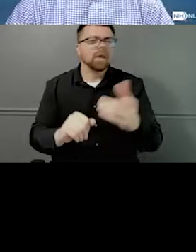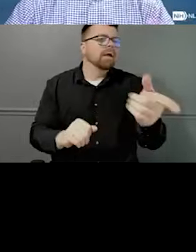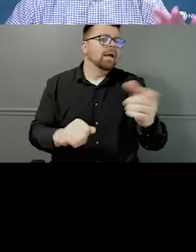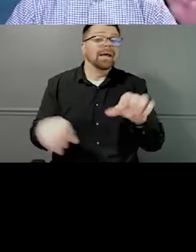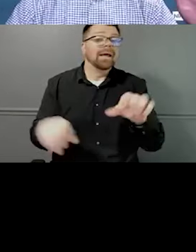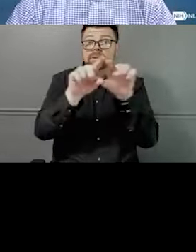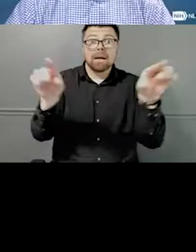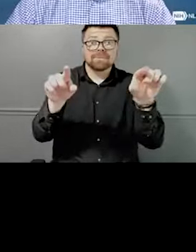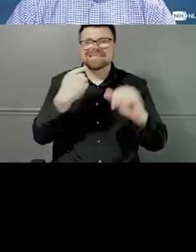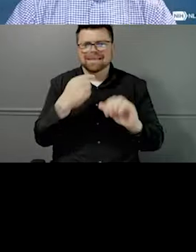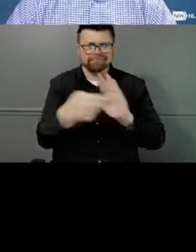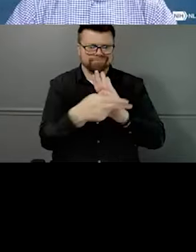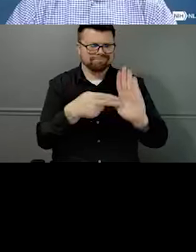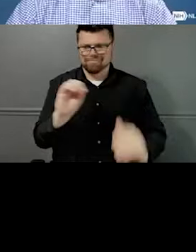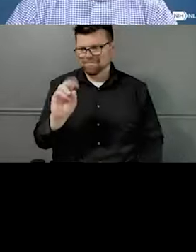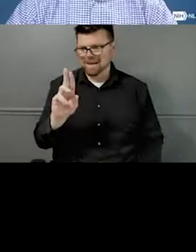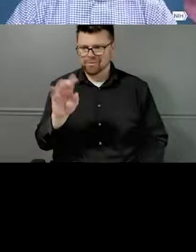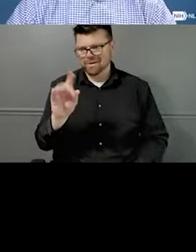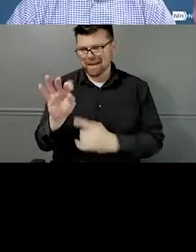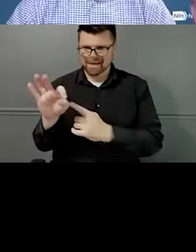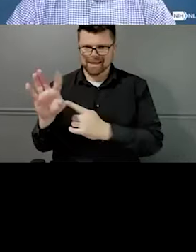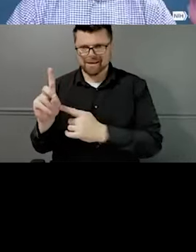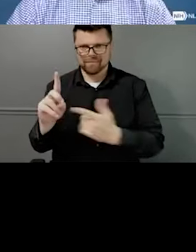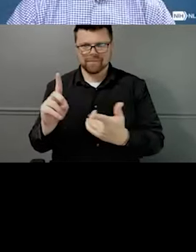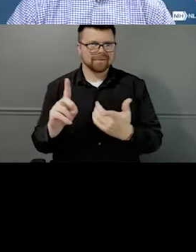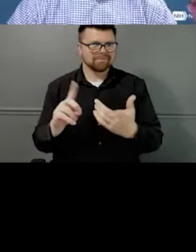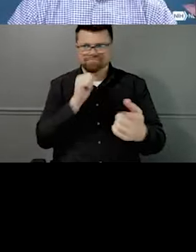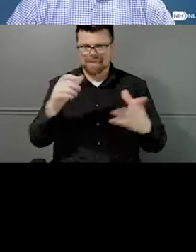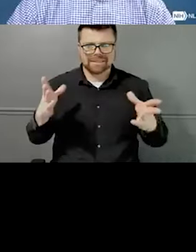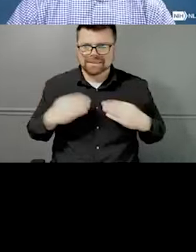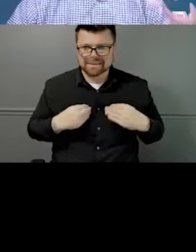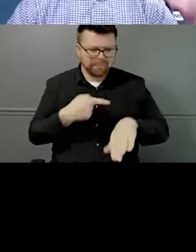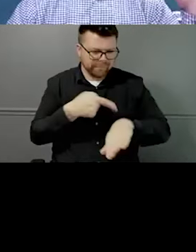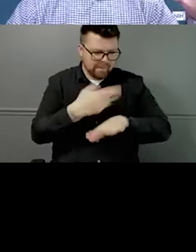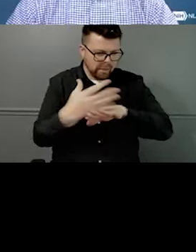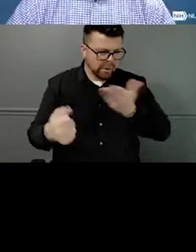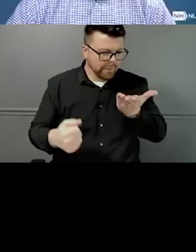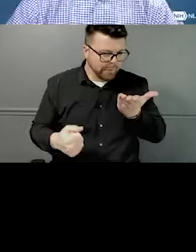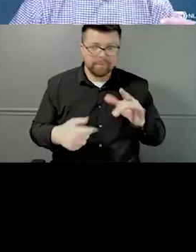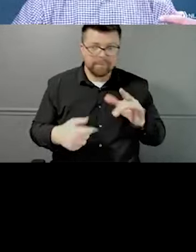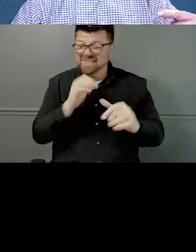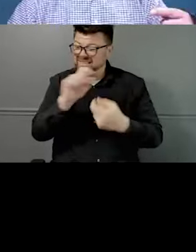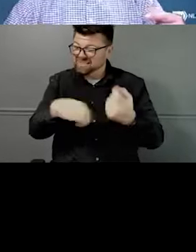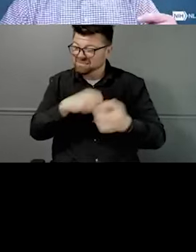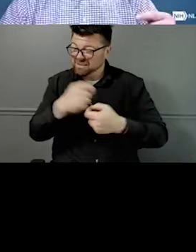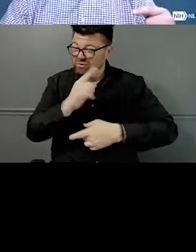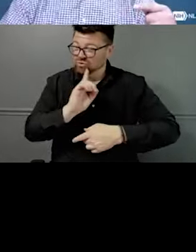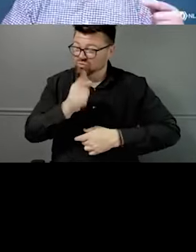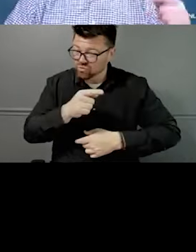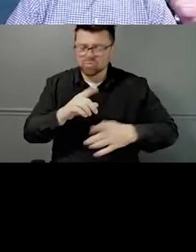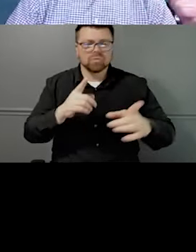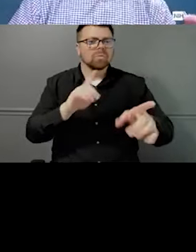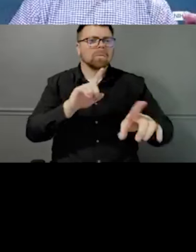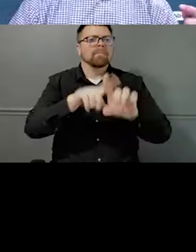and we realized once we put it out that this is not entirely accurate. It is currently the format